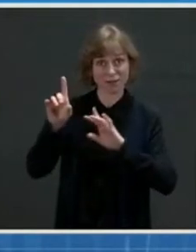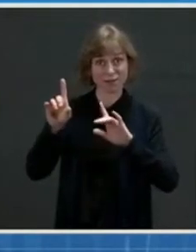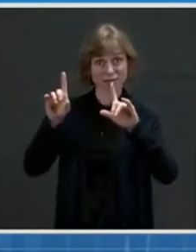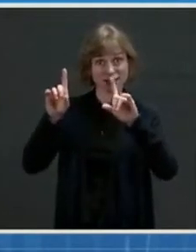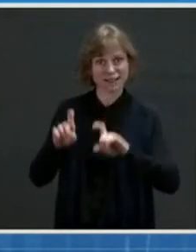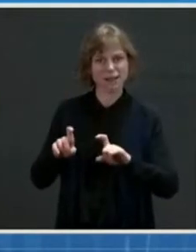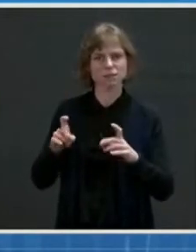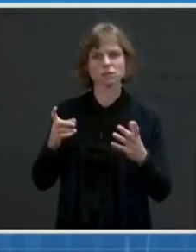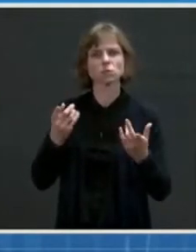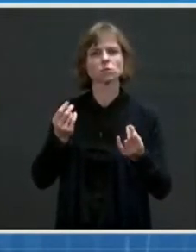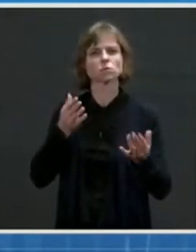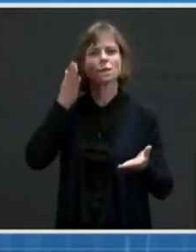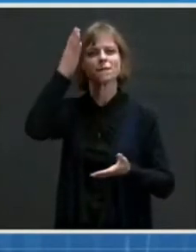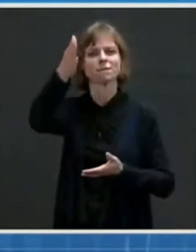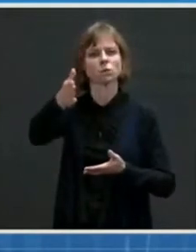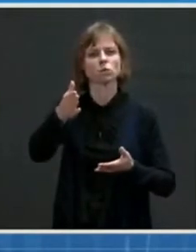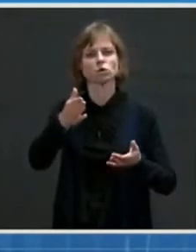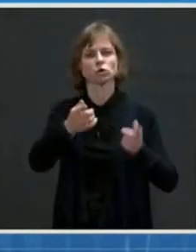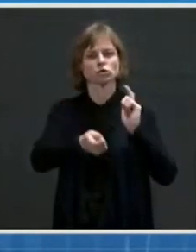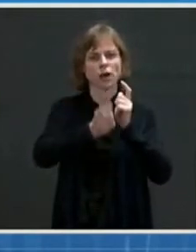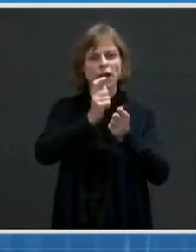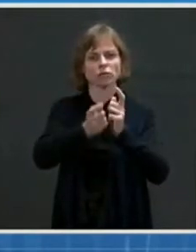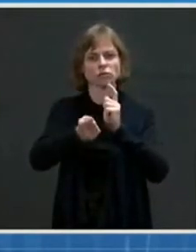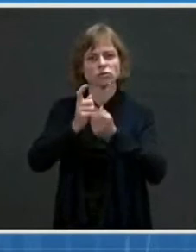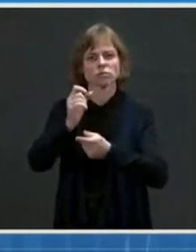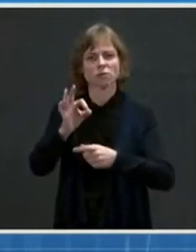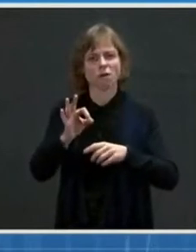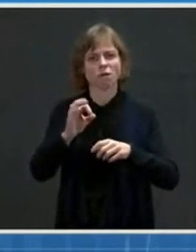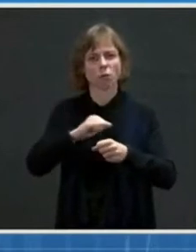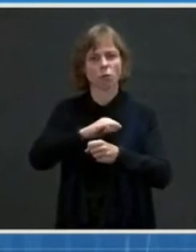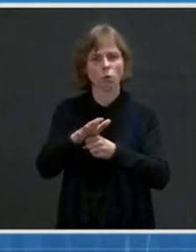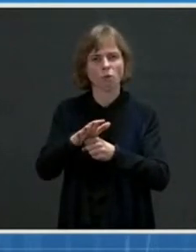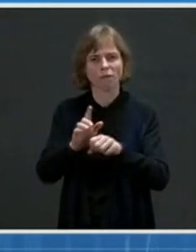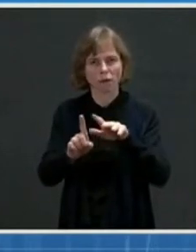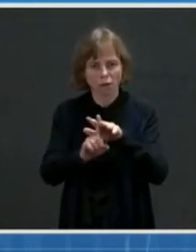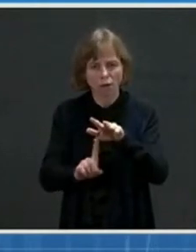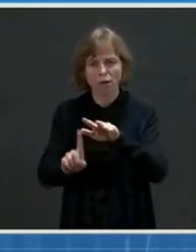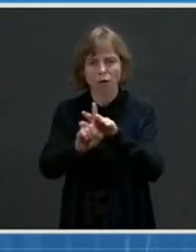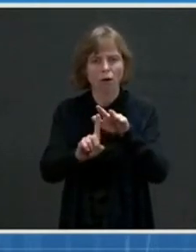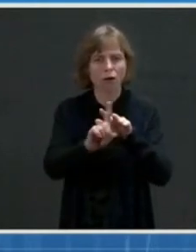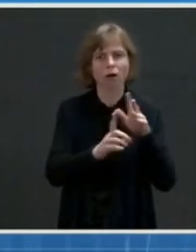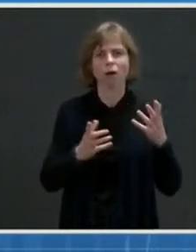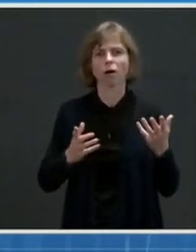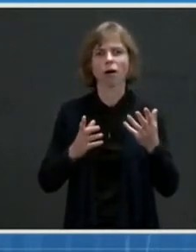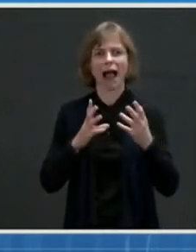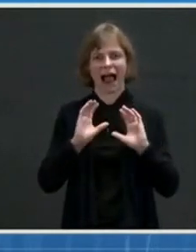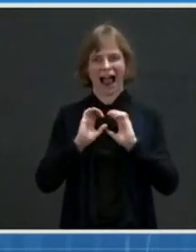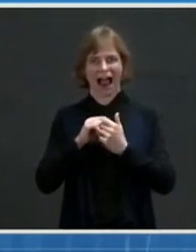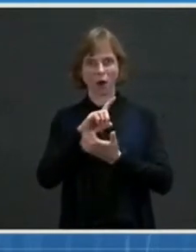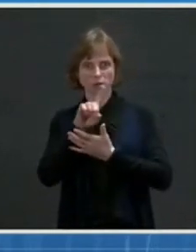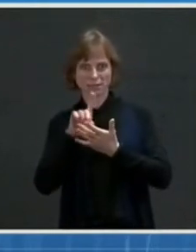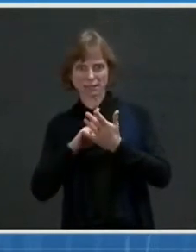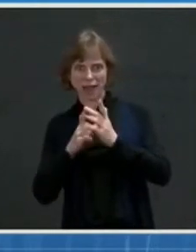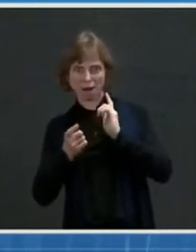AND PROVIDE RECOMMENDATIONS TO